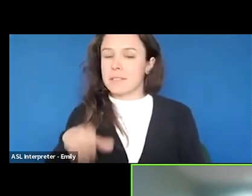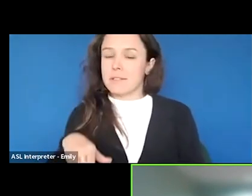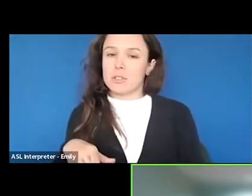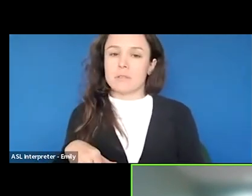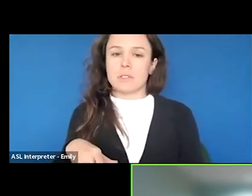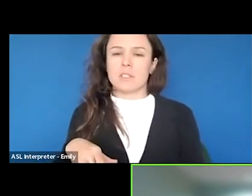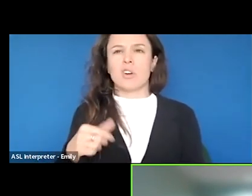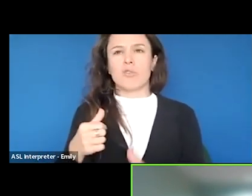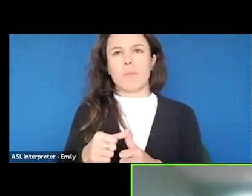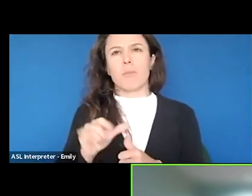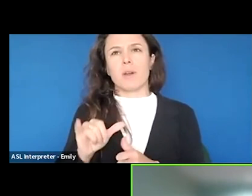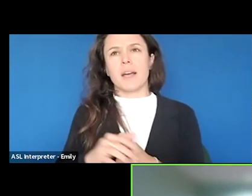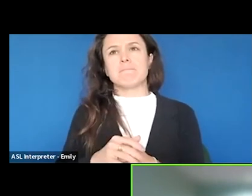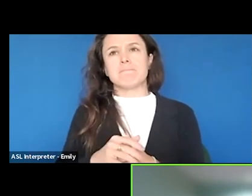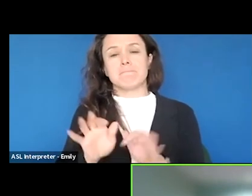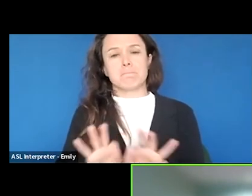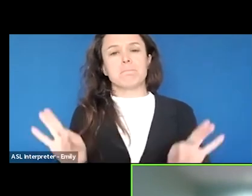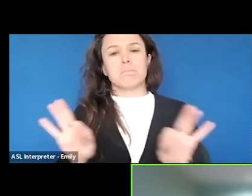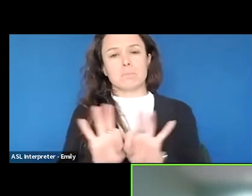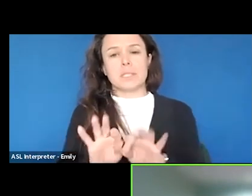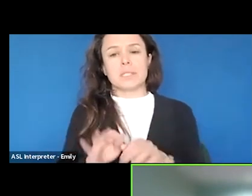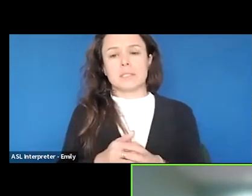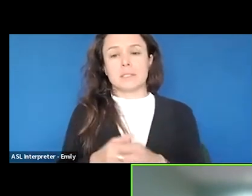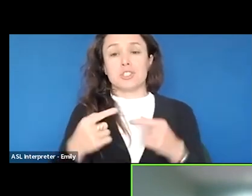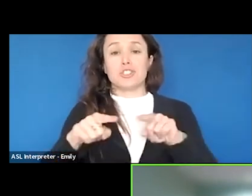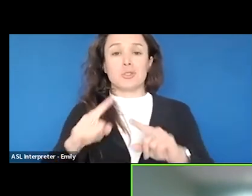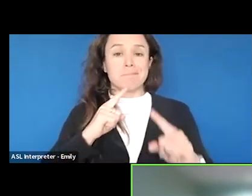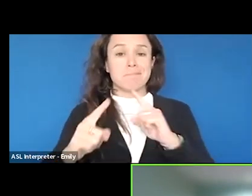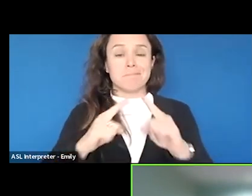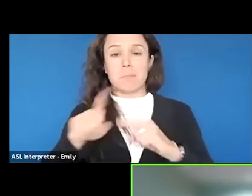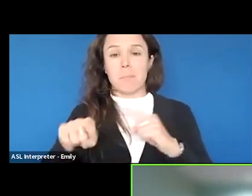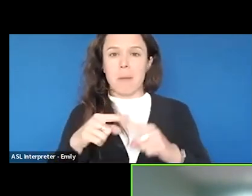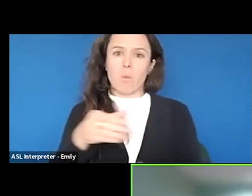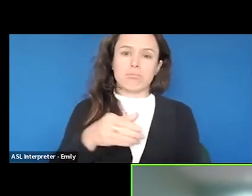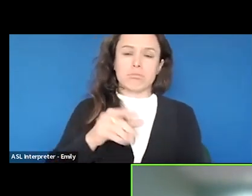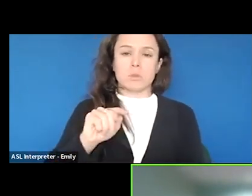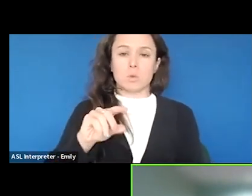actually really important as we discuss these powerful tools and the changes they'll bring.